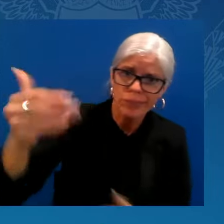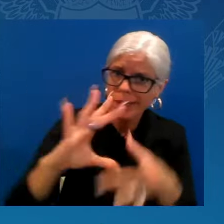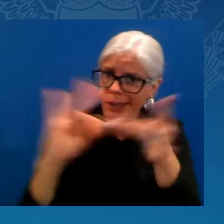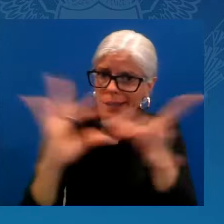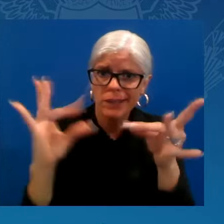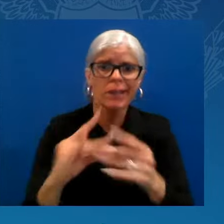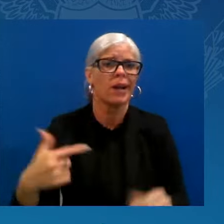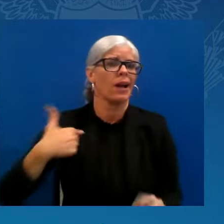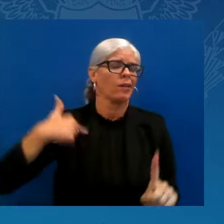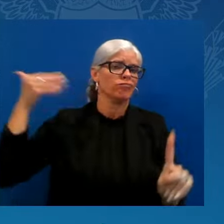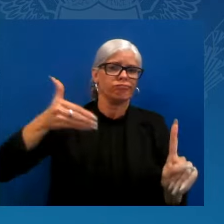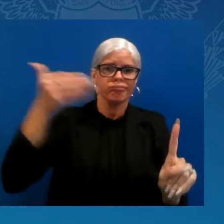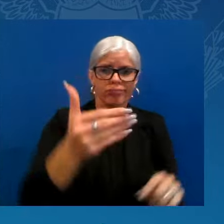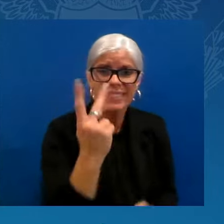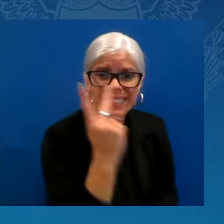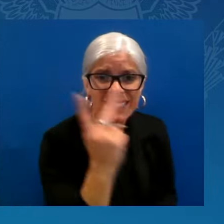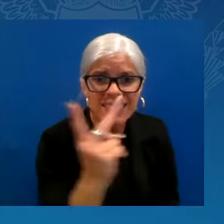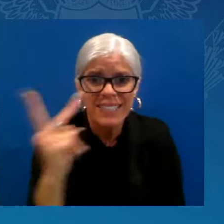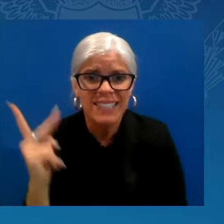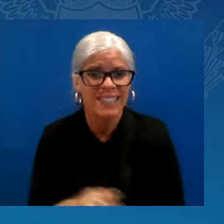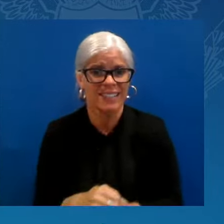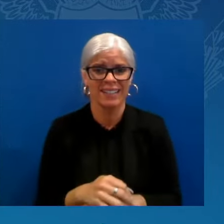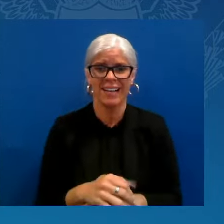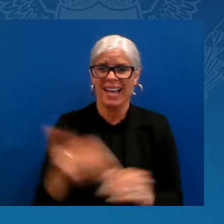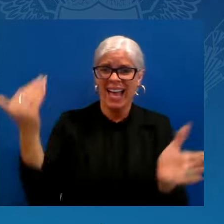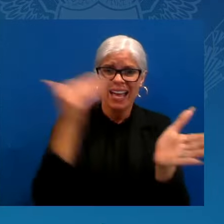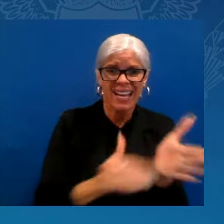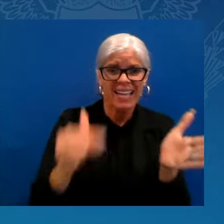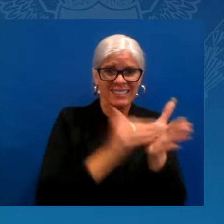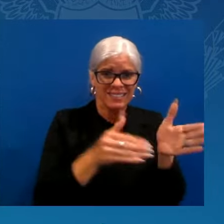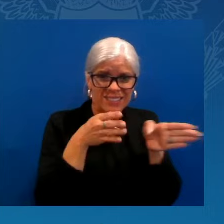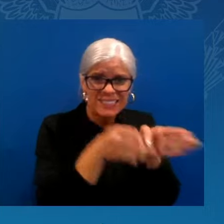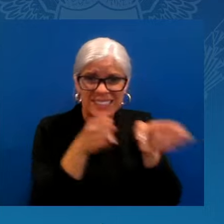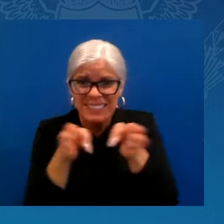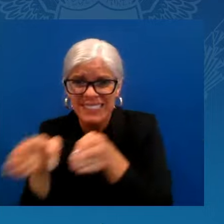when Jews are targeted because of their beliefs or identity,